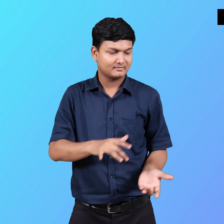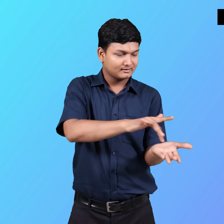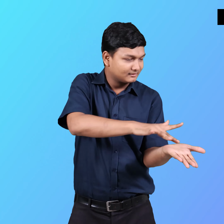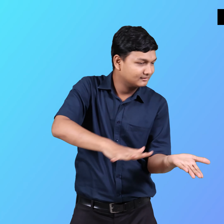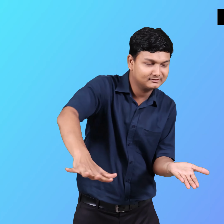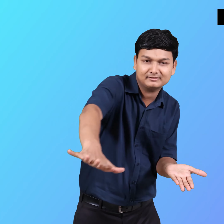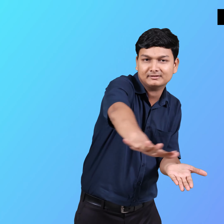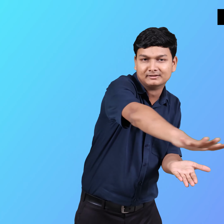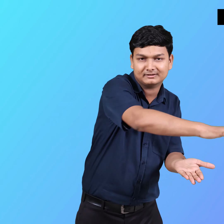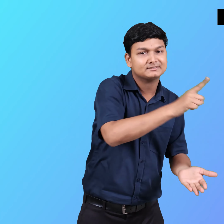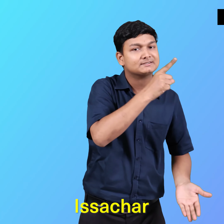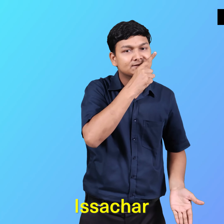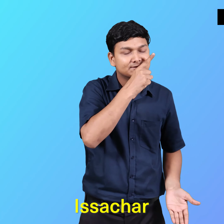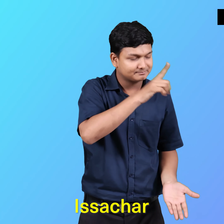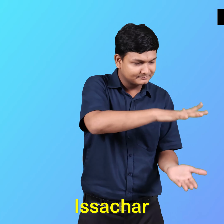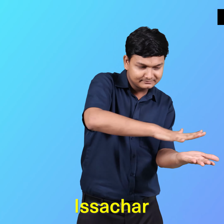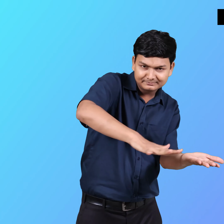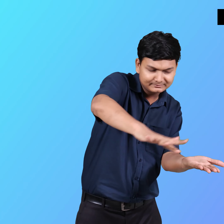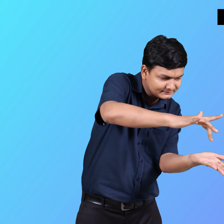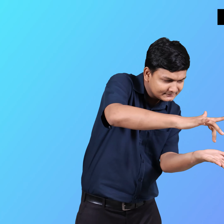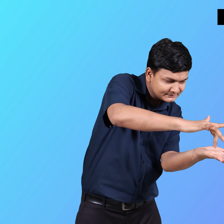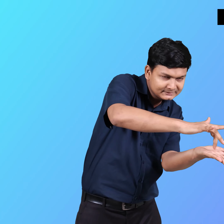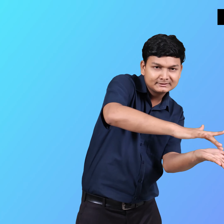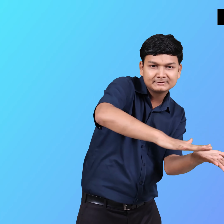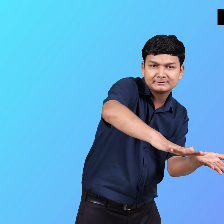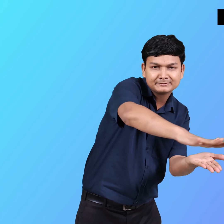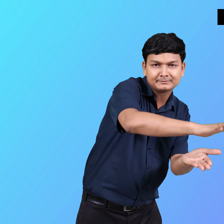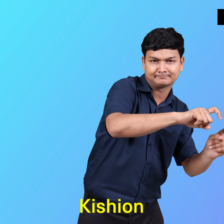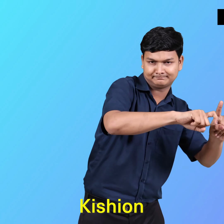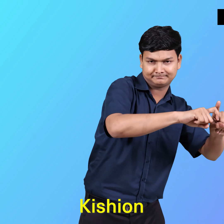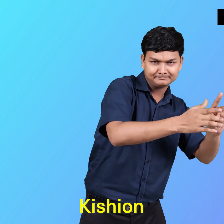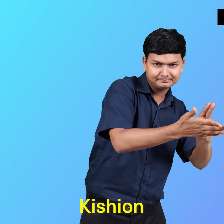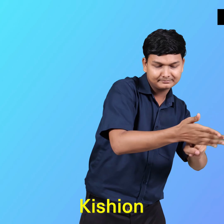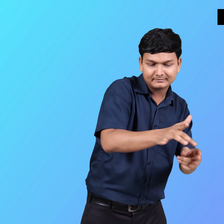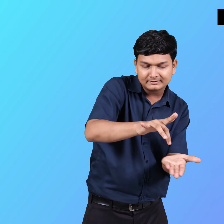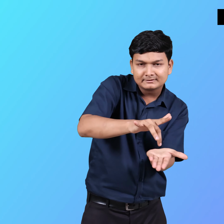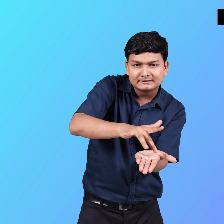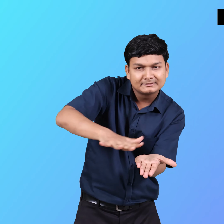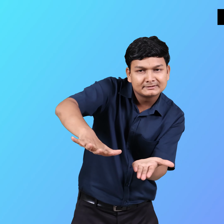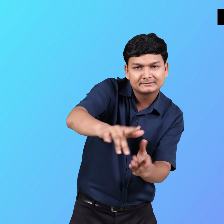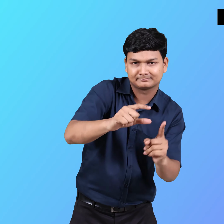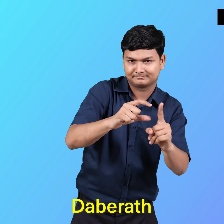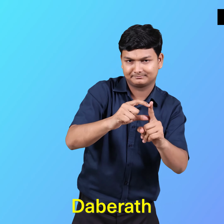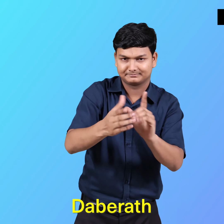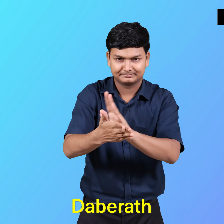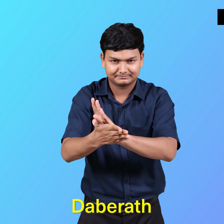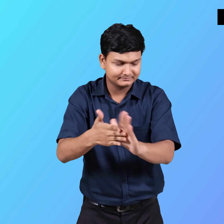The tribe of Issachar gave them Kishion, Daberath,